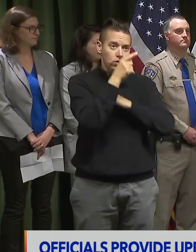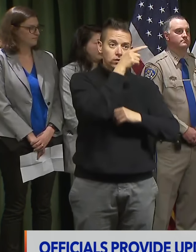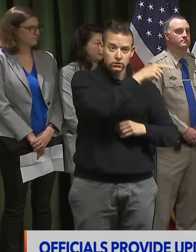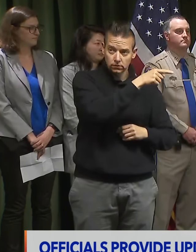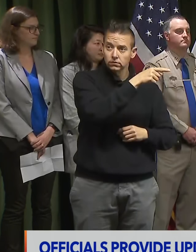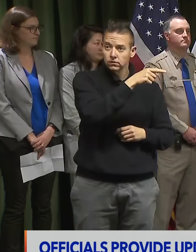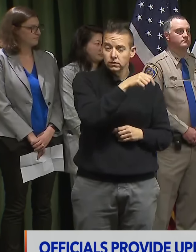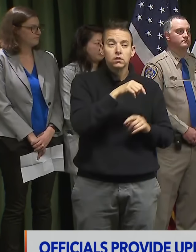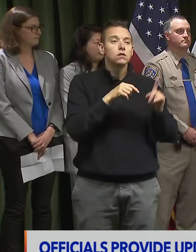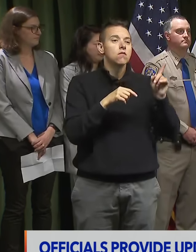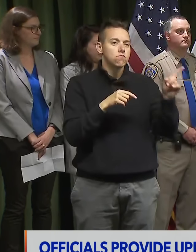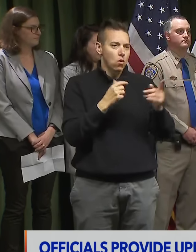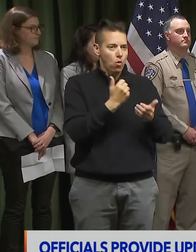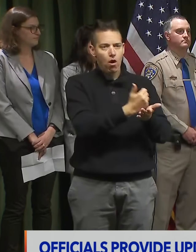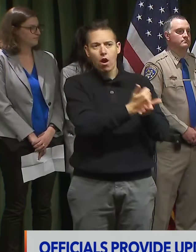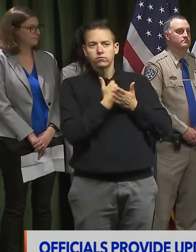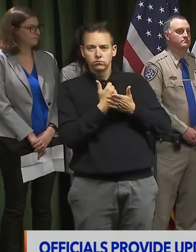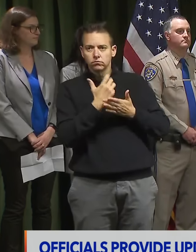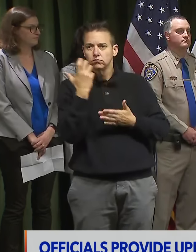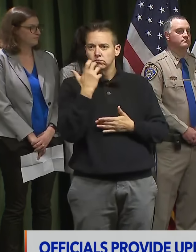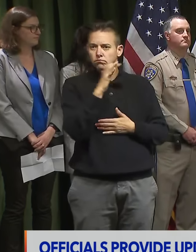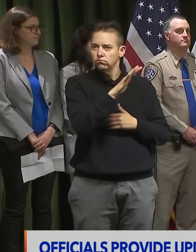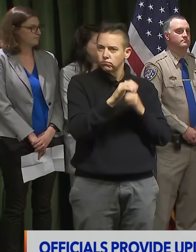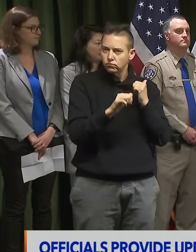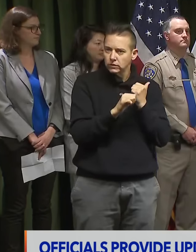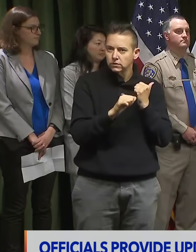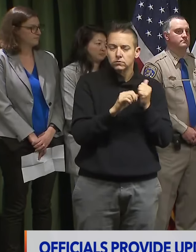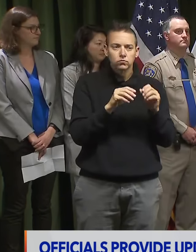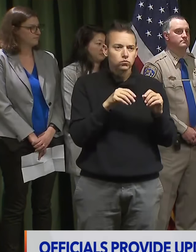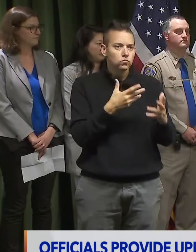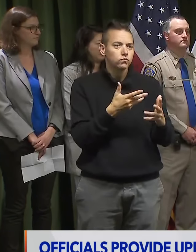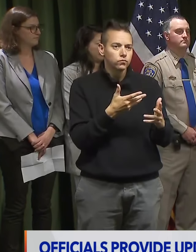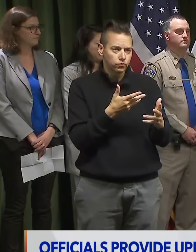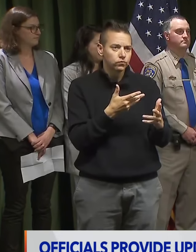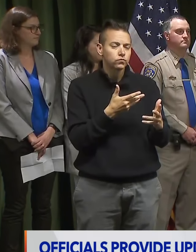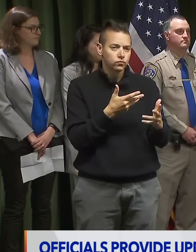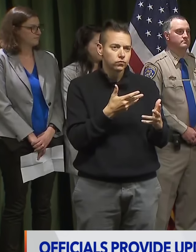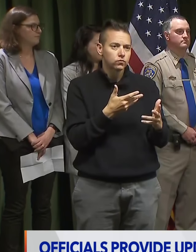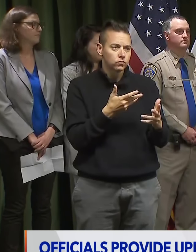TIME THAT IT IS OUR SUSPECT. I ALSO SPOKE TO KELLI MARTINEZ WHO IS THE SHERIFF OF SAN